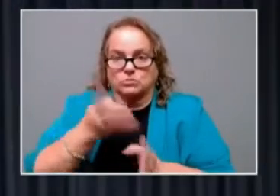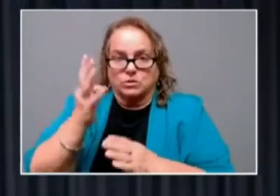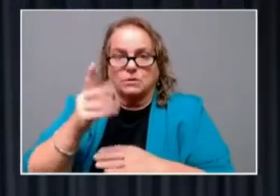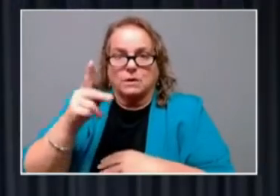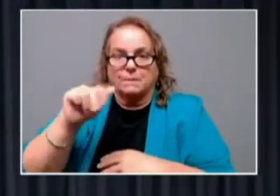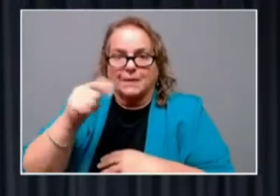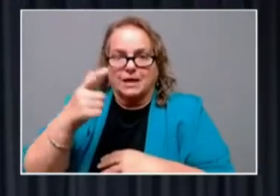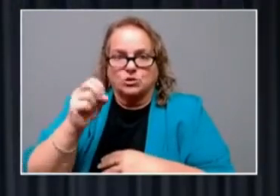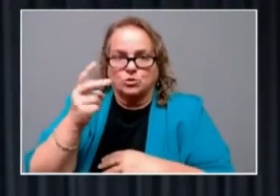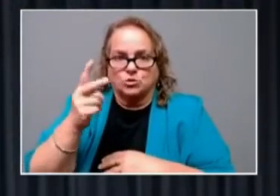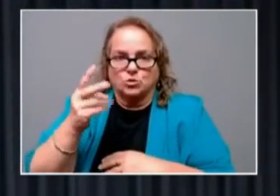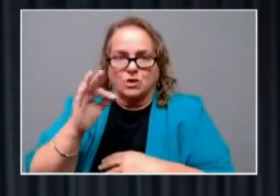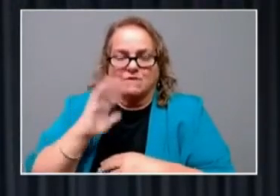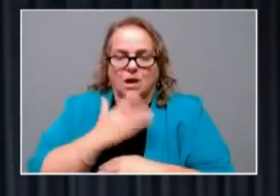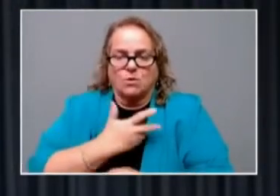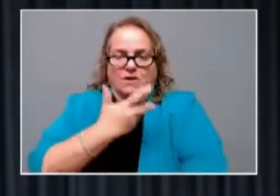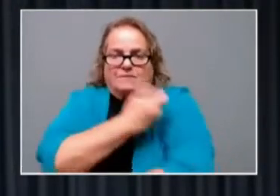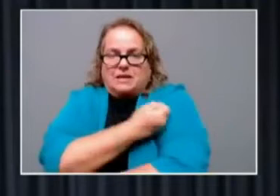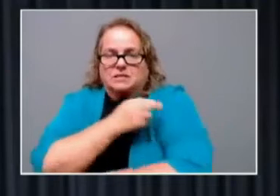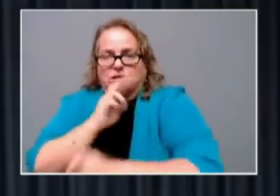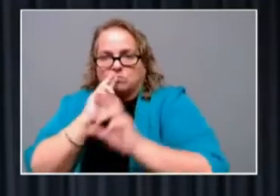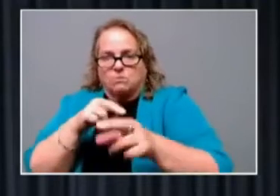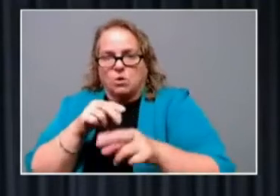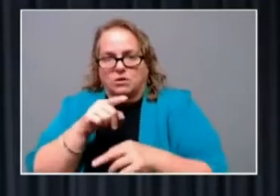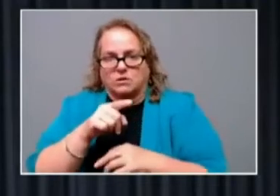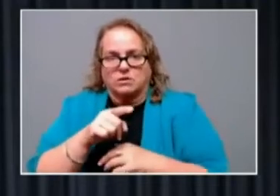our vaccine reports. So it's gonna get in the weeds. If you don't look at our